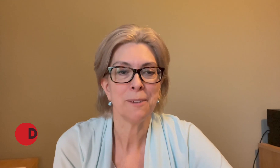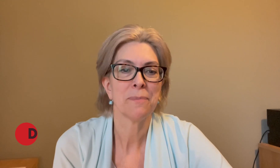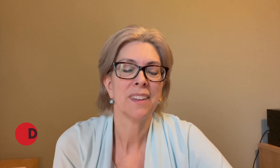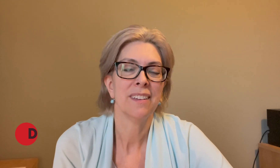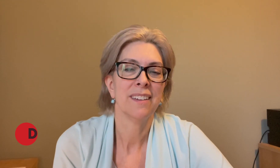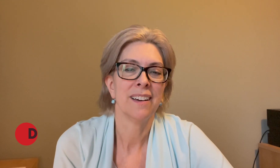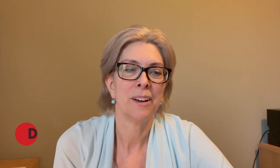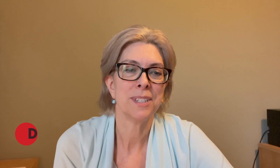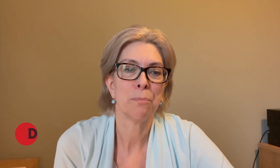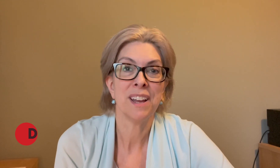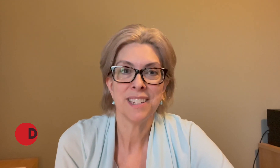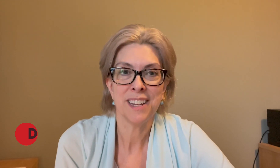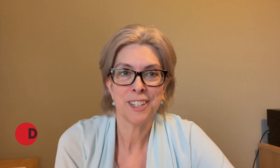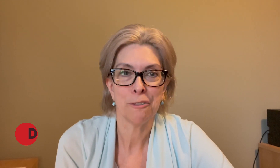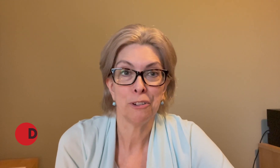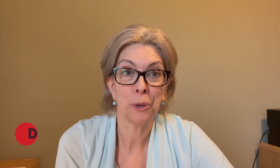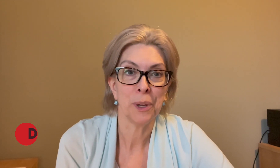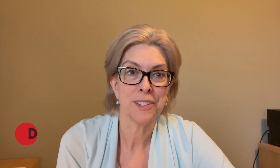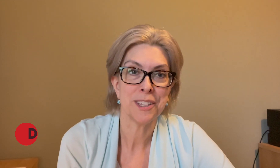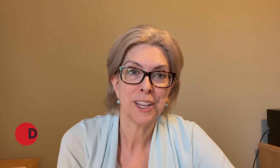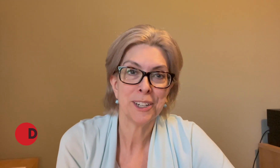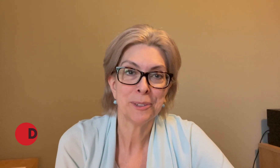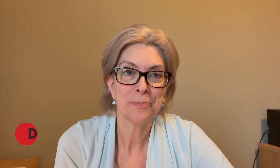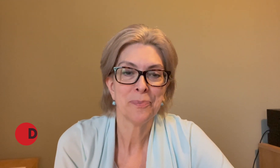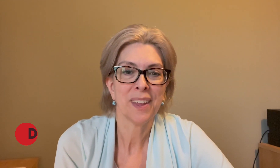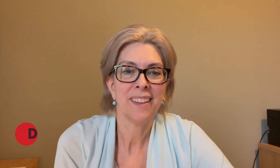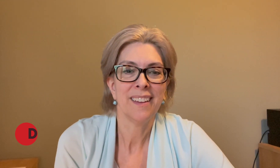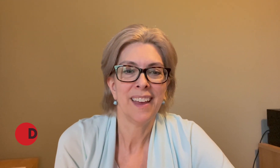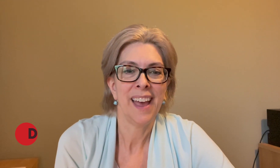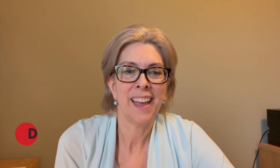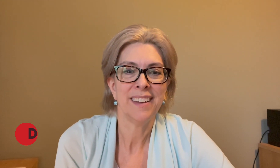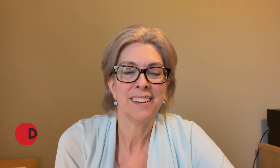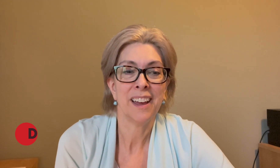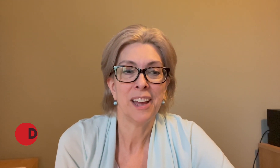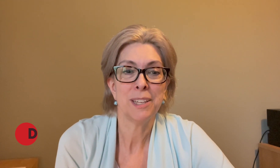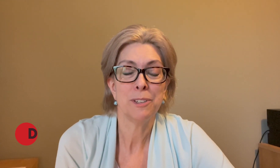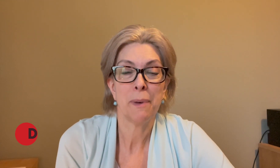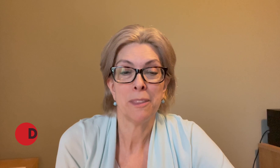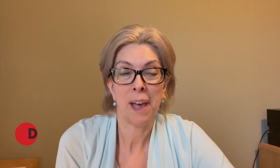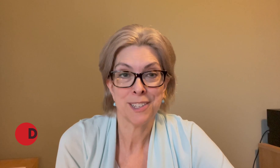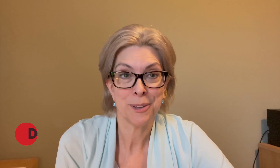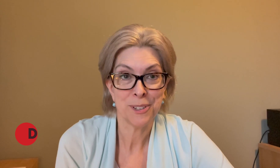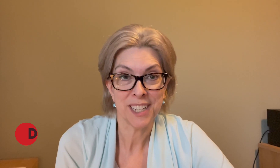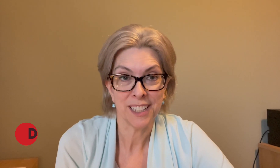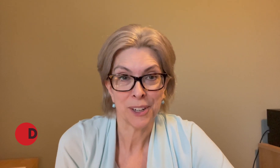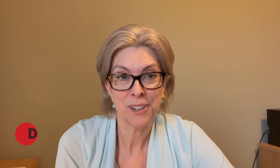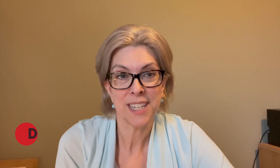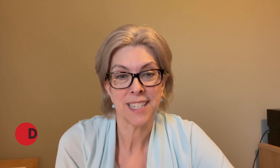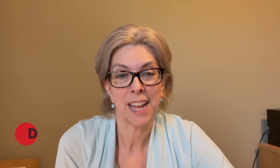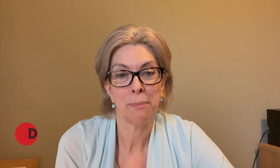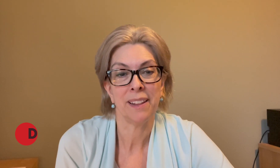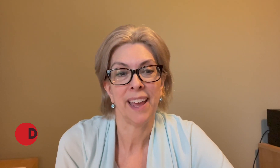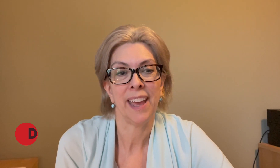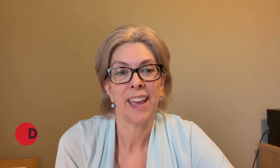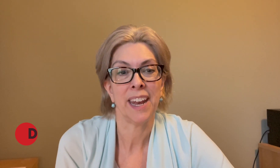I was a president of real wheels theater and I spent the past 13 years as an MLA